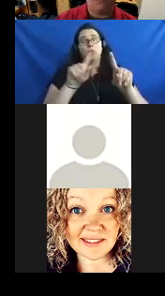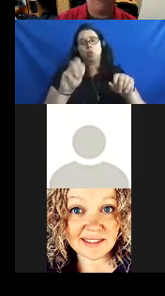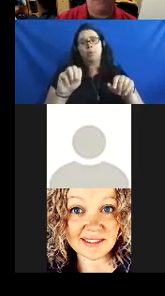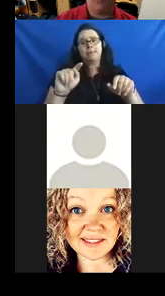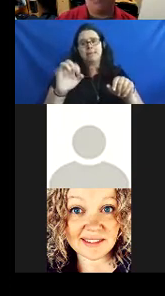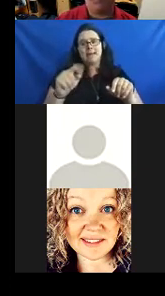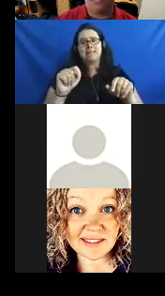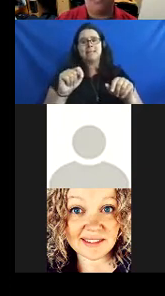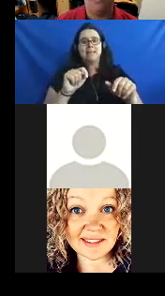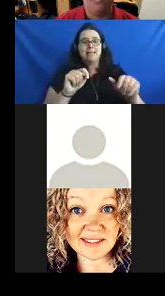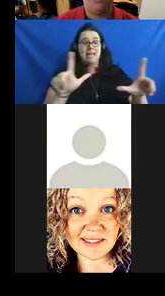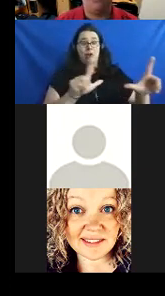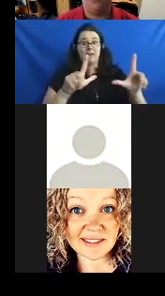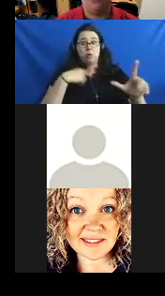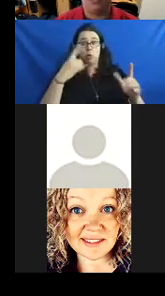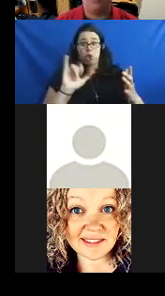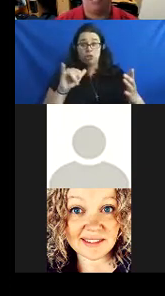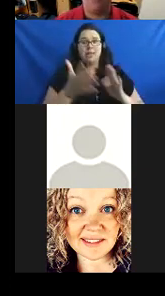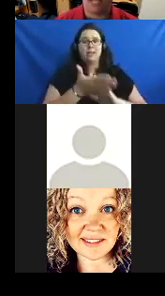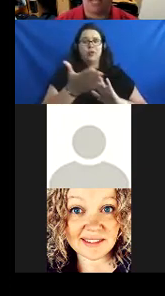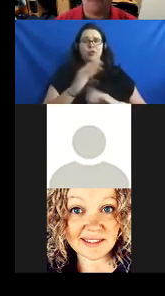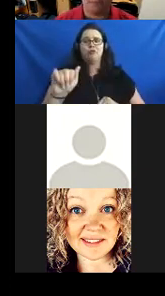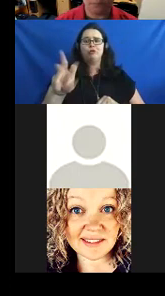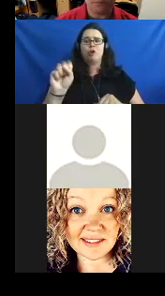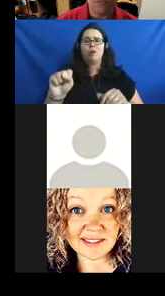INTERFACE AND RUNNING JAWS SIDE BY SIDE.